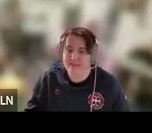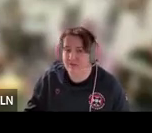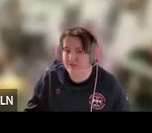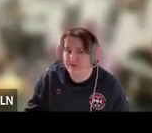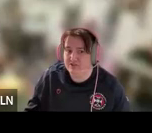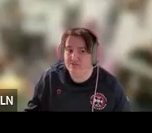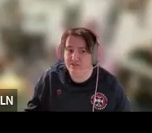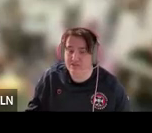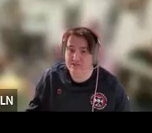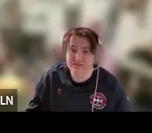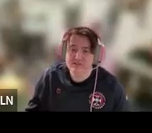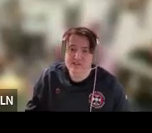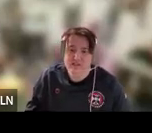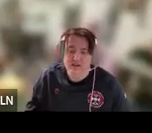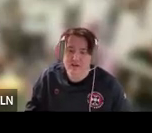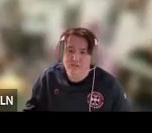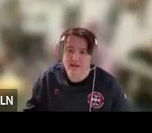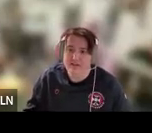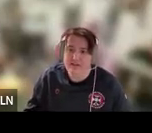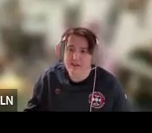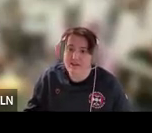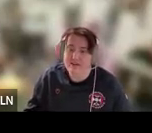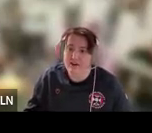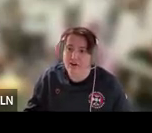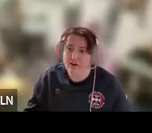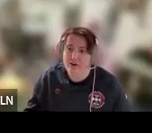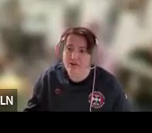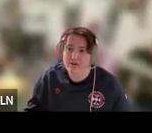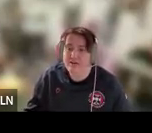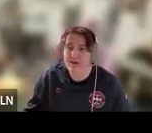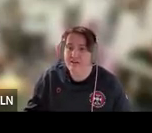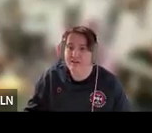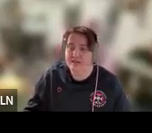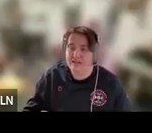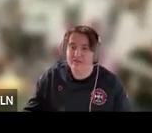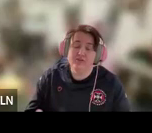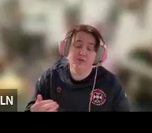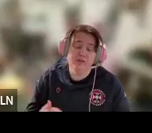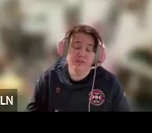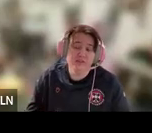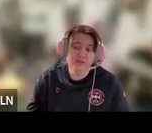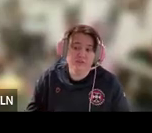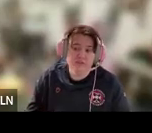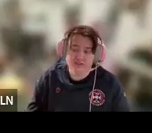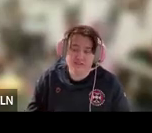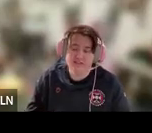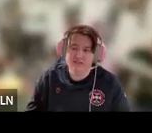nested within our student union. And they are not, even though they're within the university,